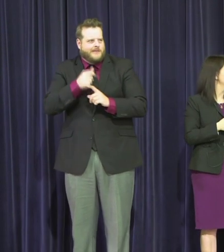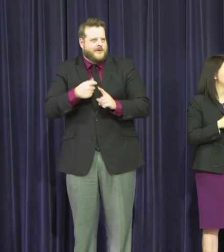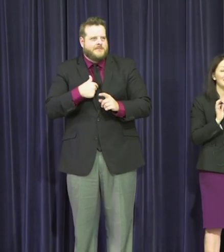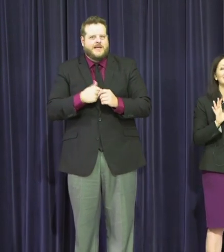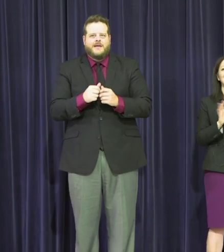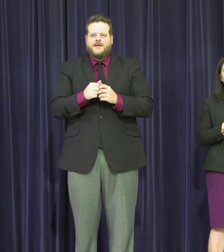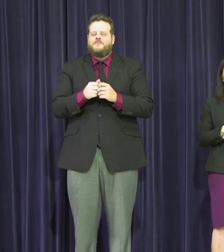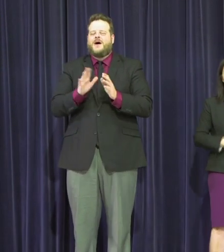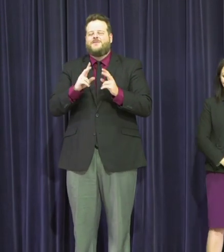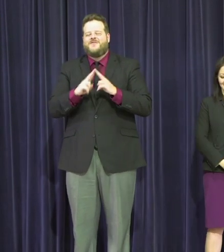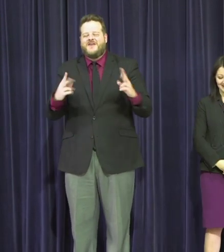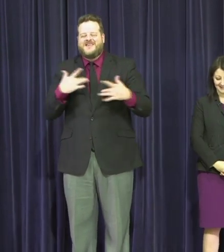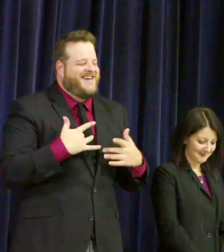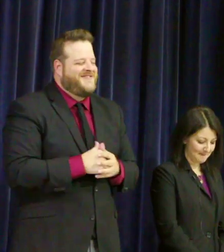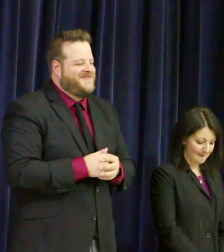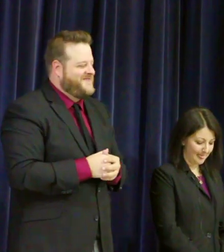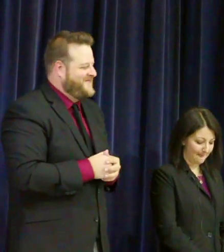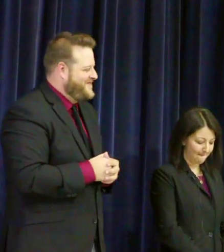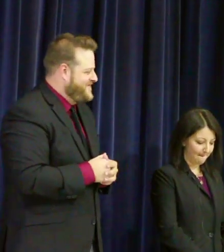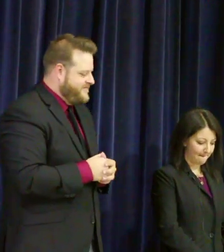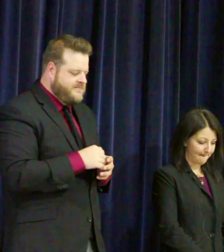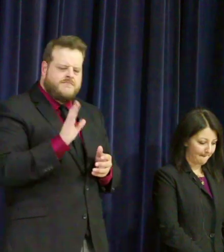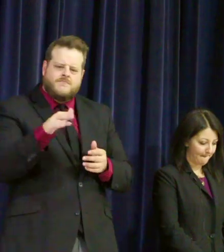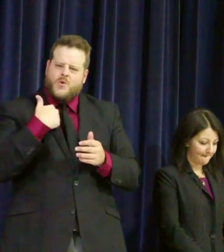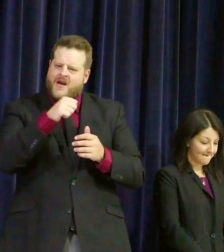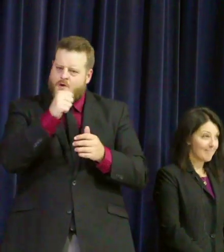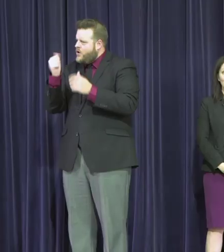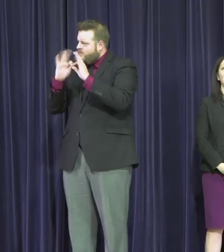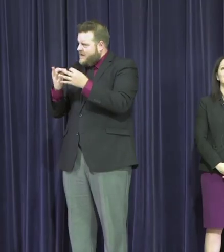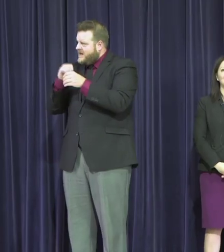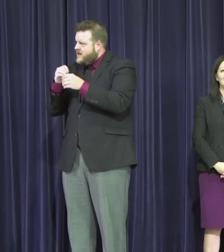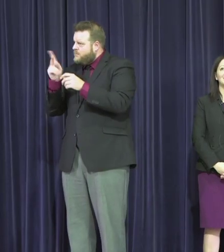Yes, they're very excited. And you have other family in public service as well?